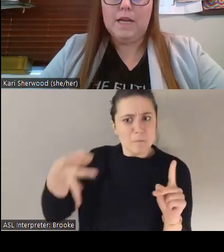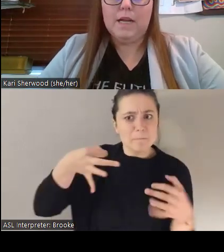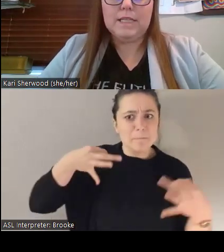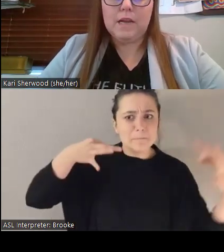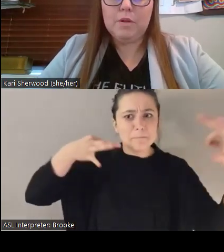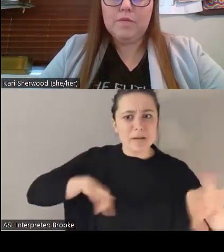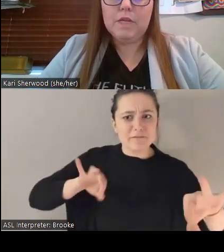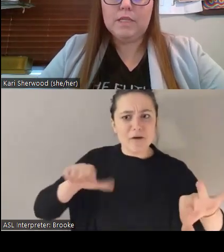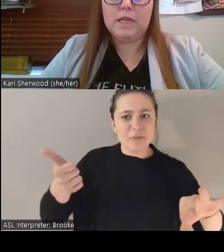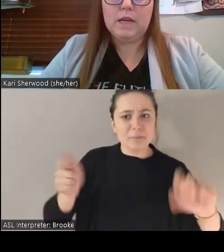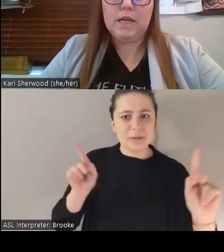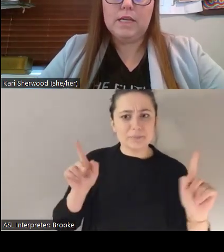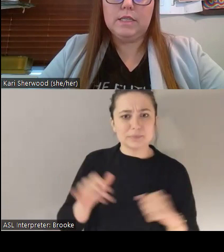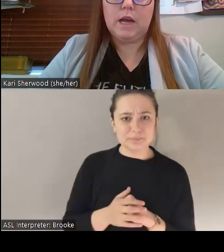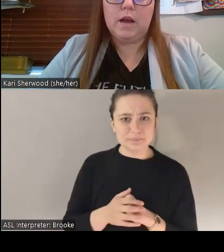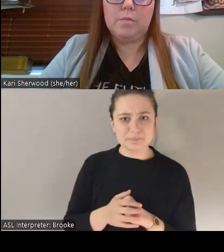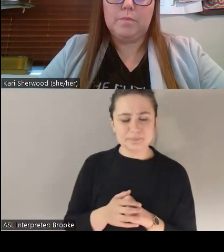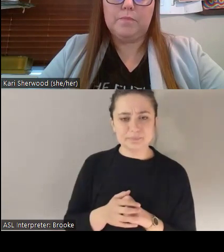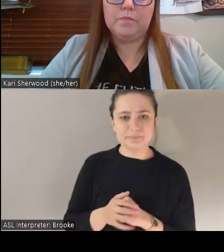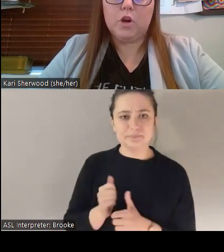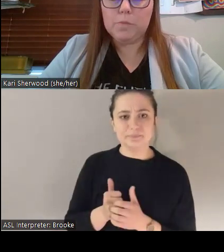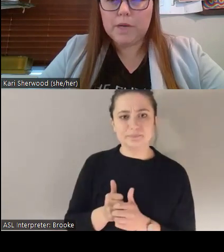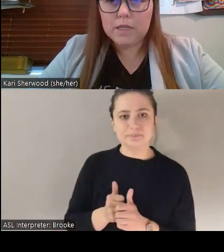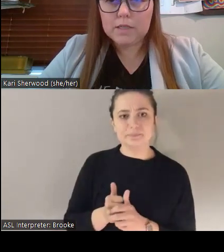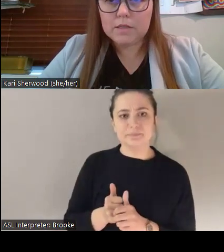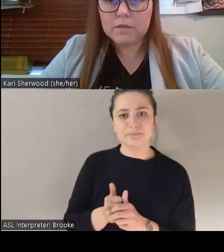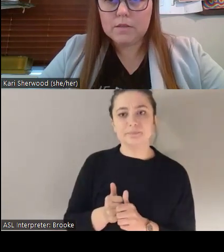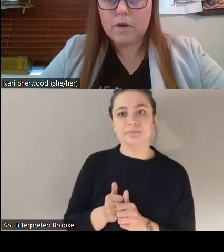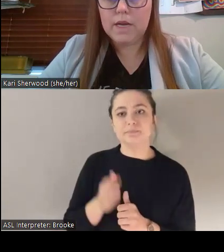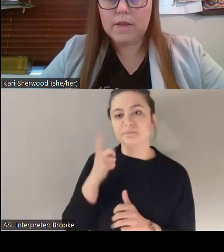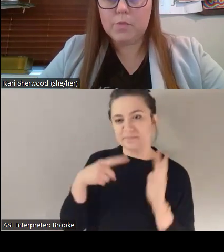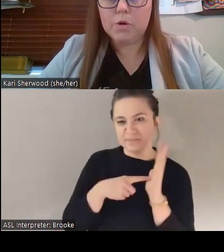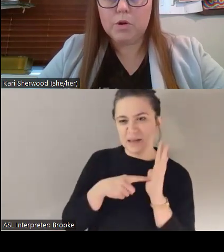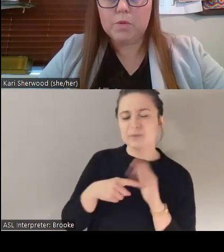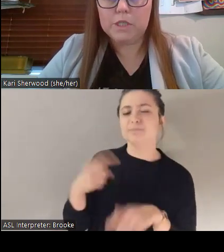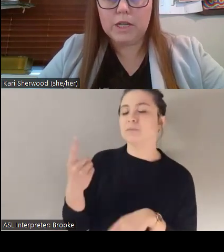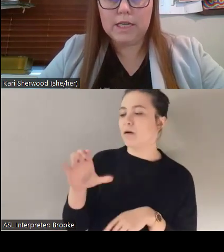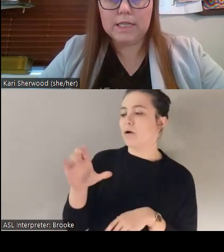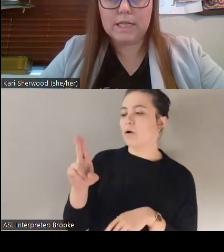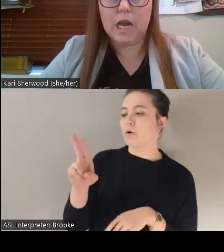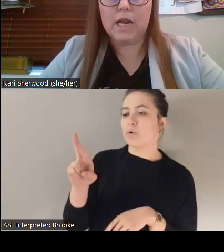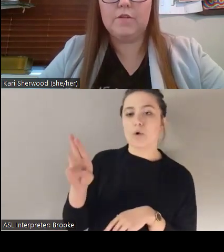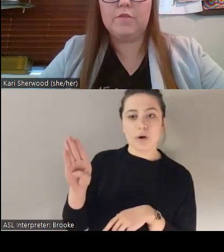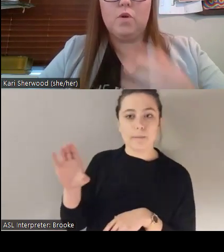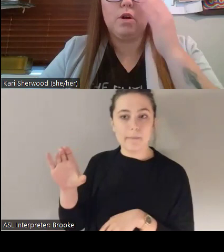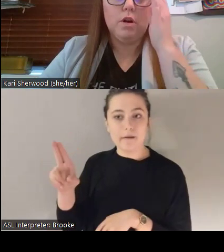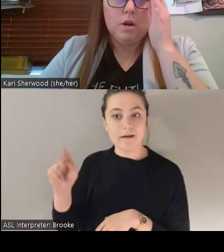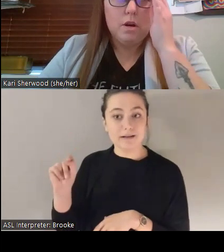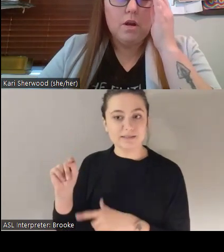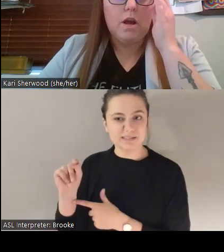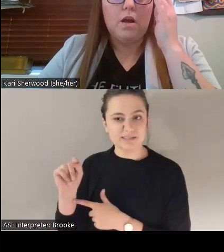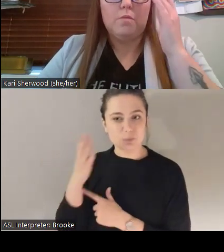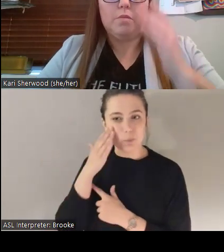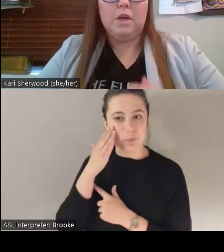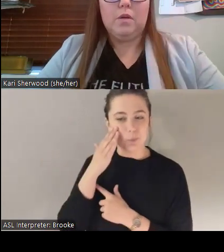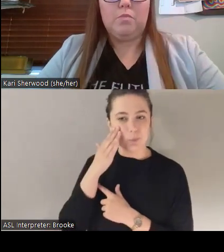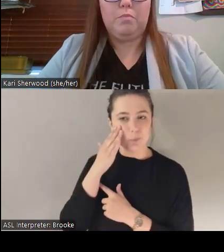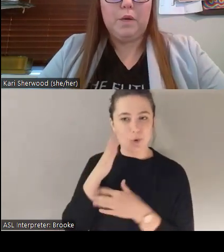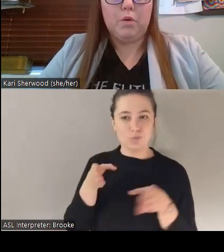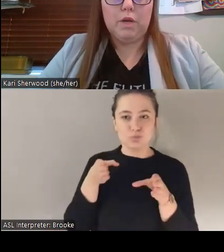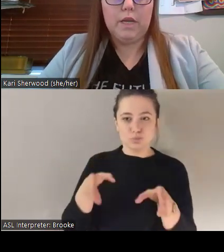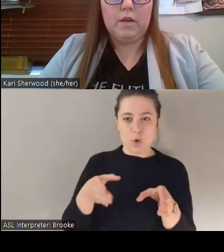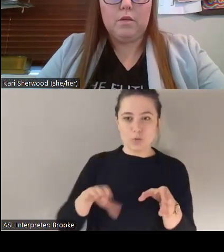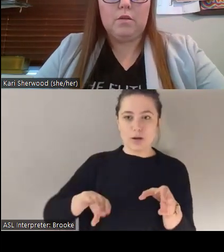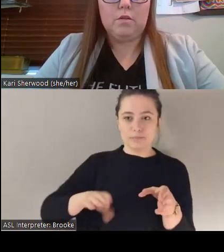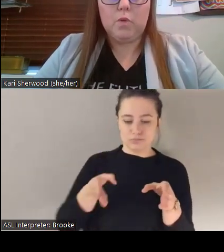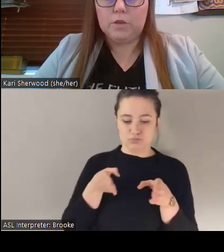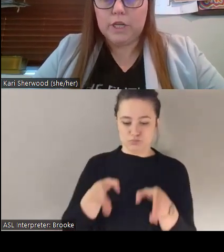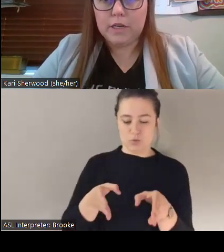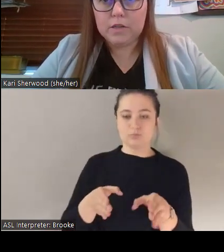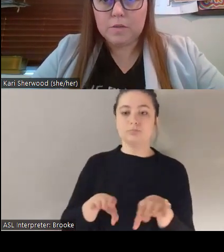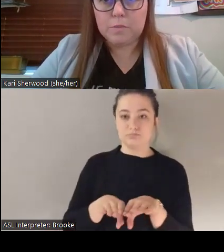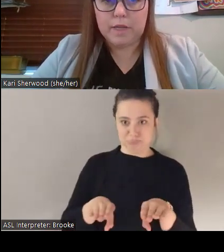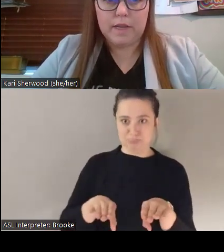example of this is curb cuts. They were originally designed for people in wheelchairs but they